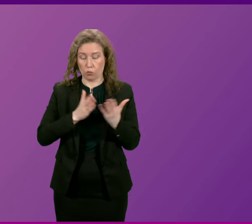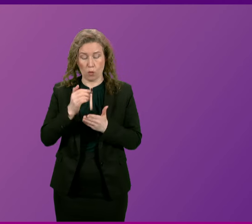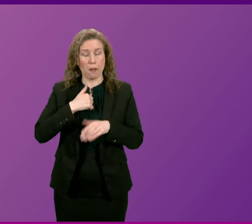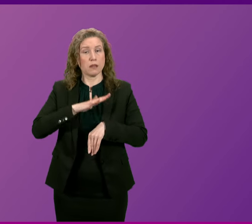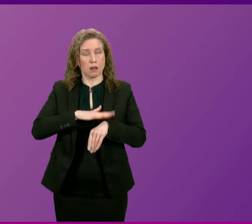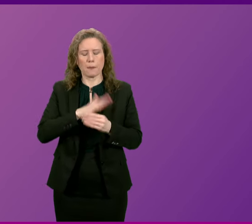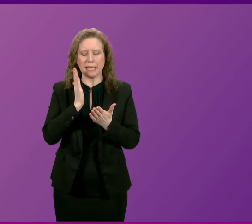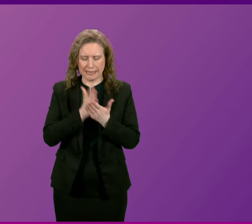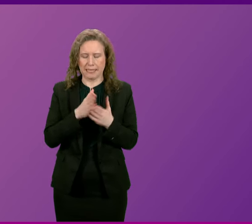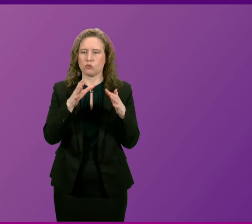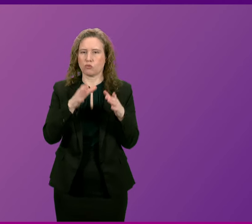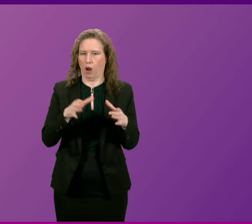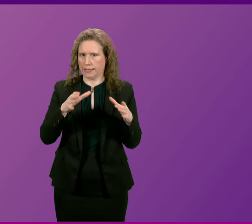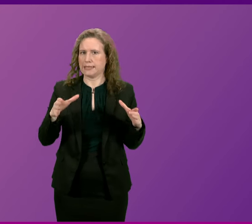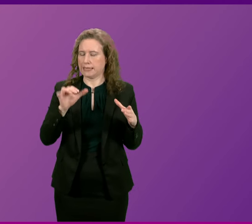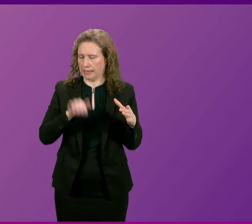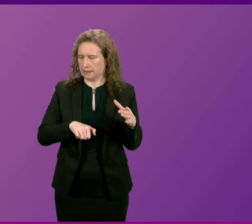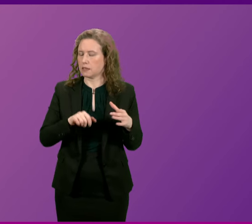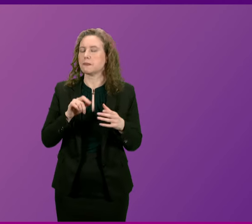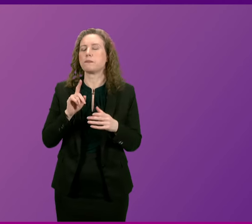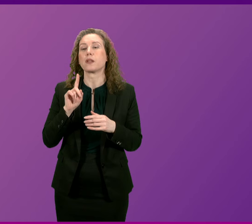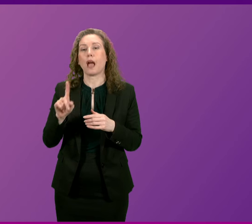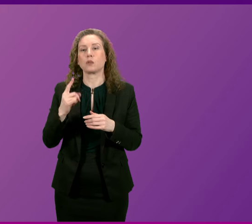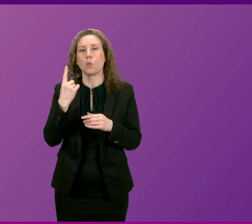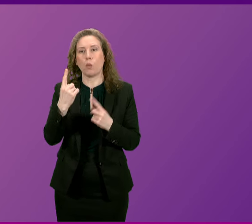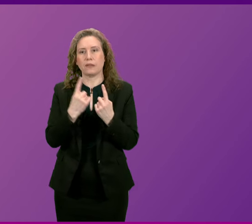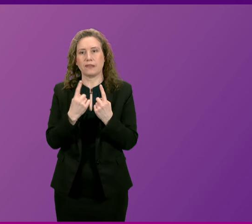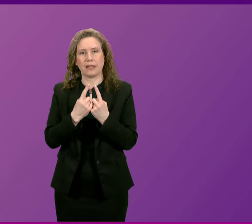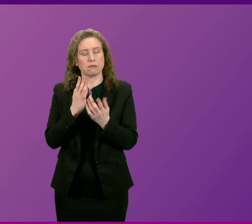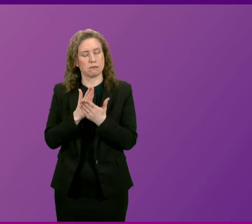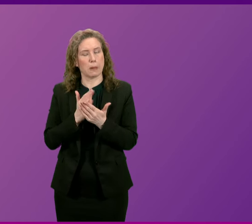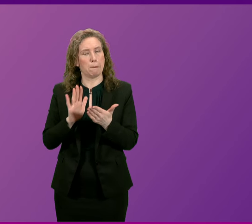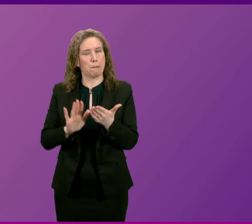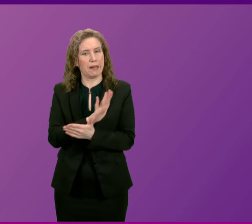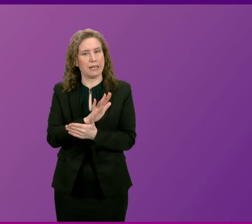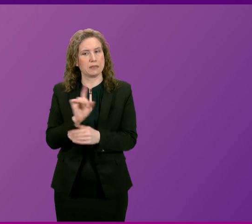in office as education secretary. One of the things that I am most pleased about—I cannot